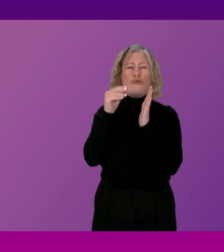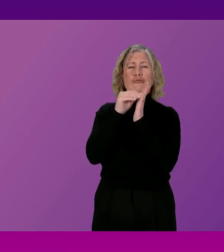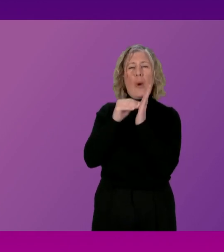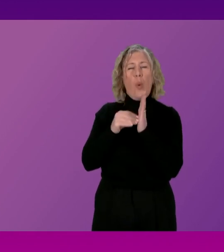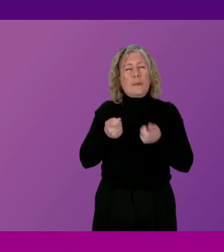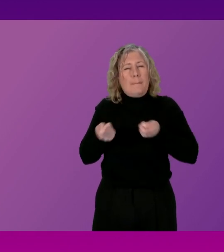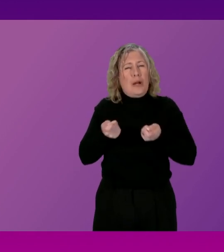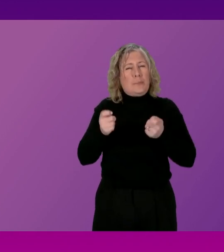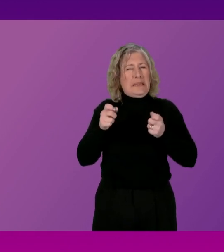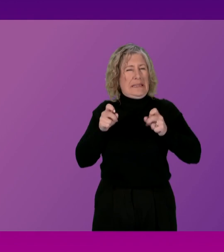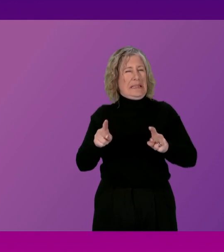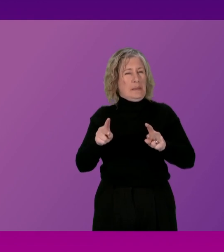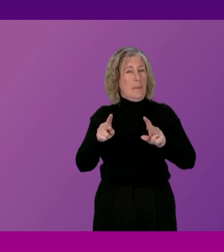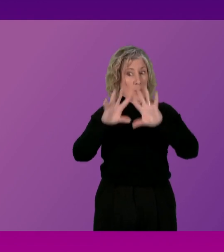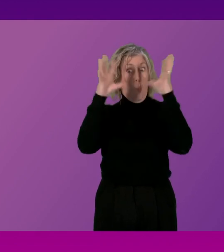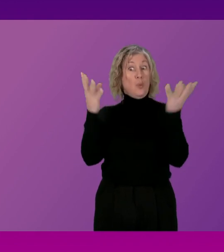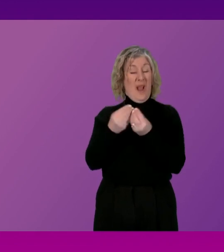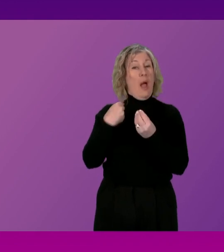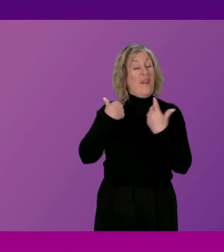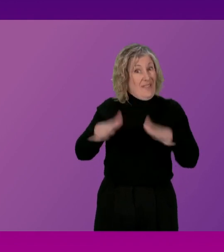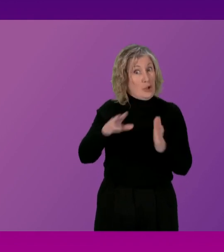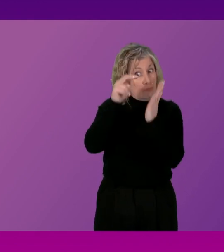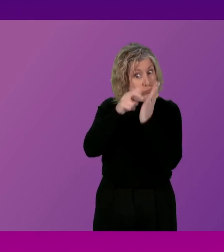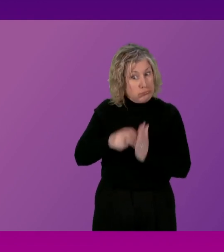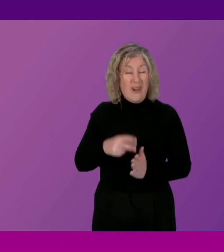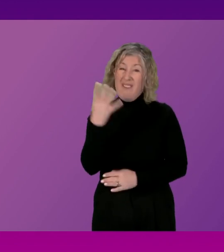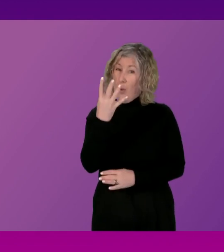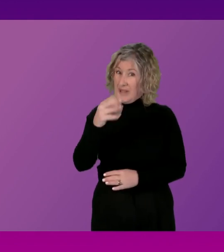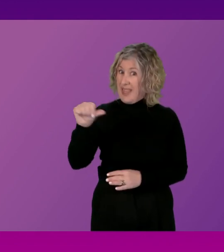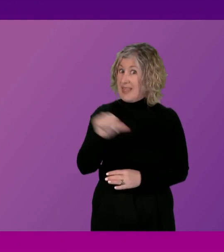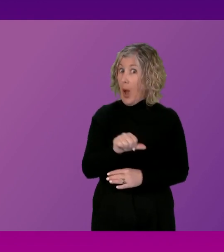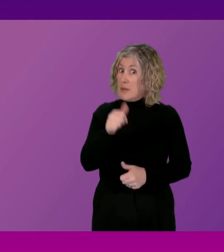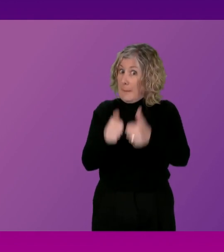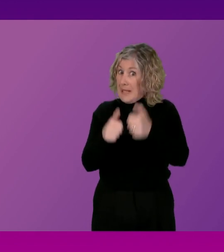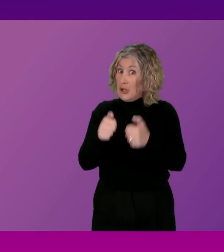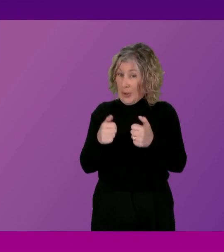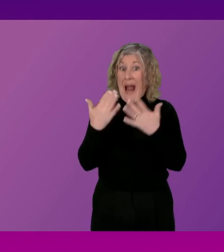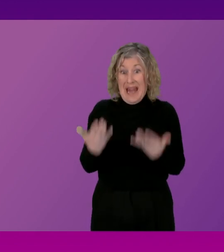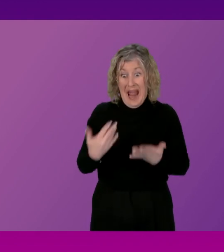That is why 14,000 WhatsApp messages are in the process of being handed over now that we have the section 21 order.